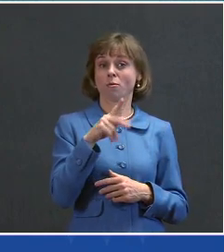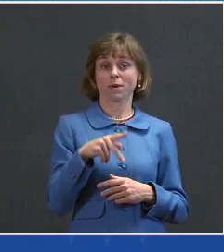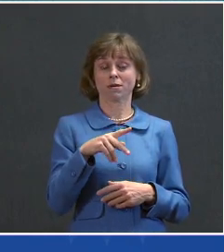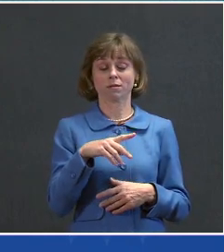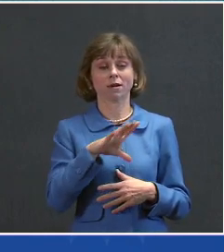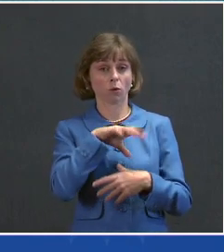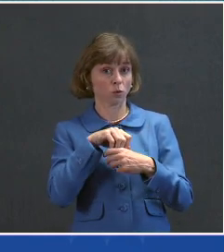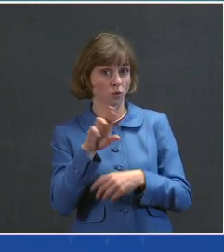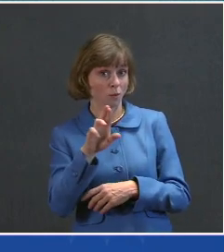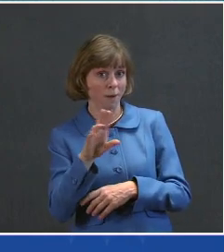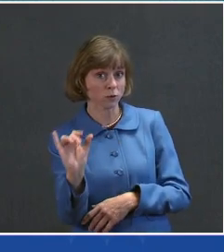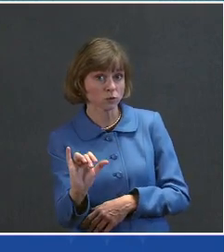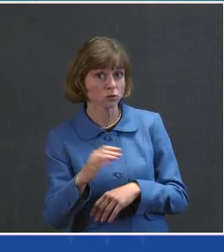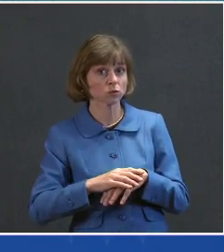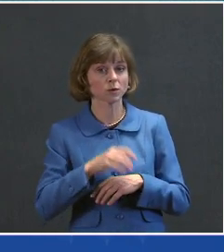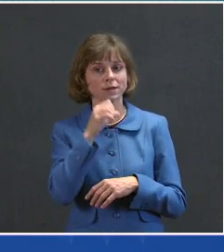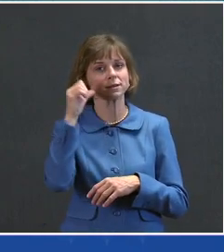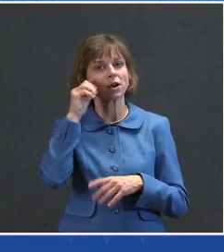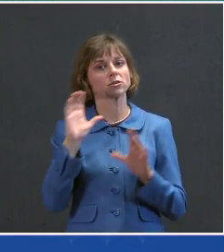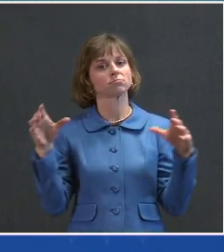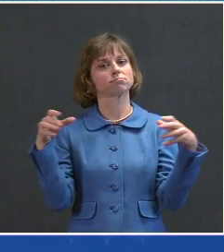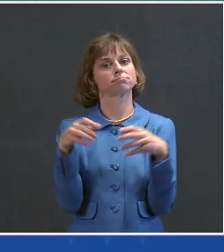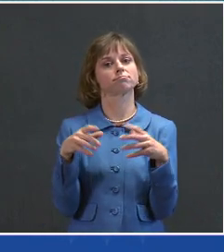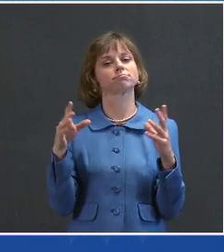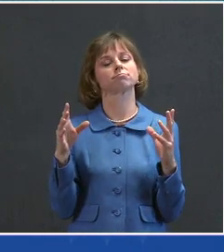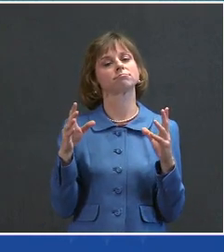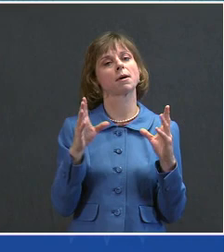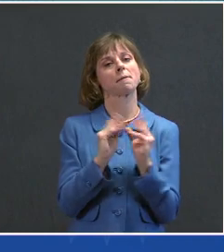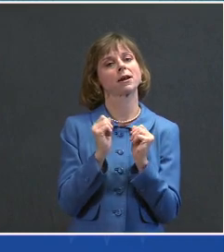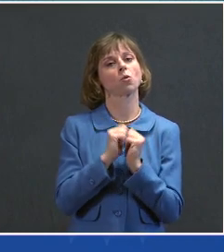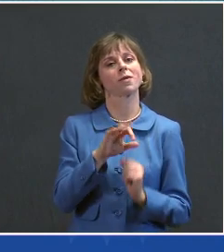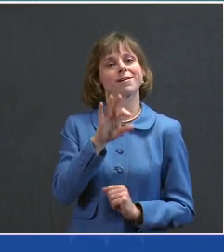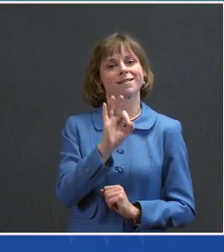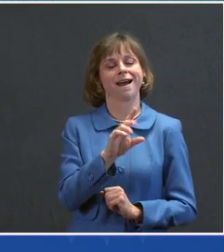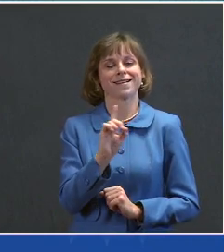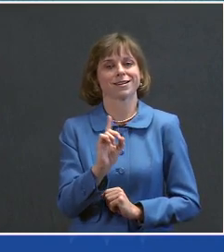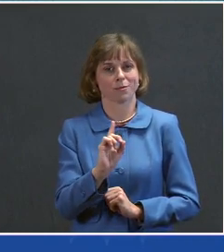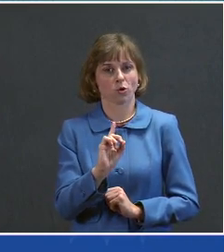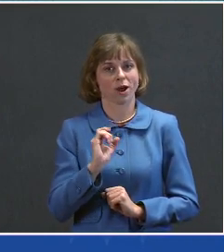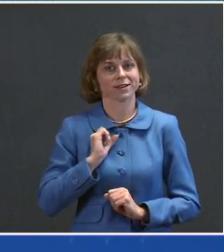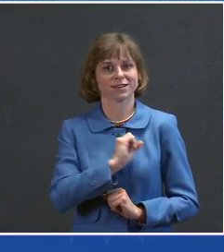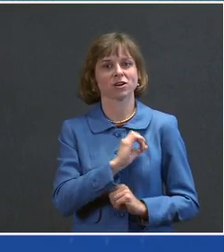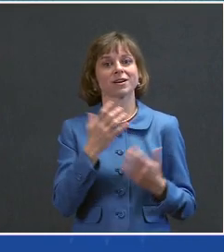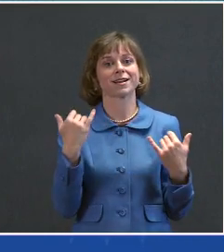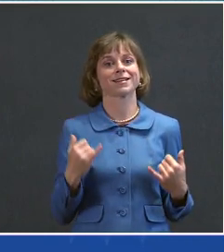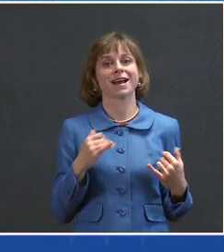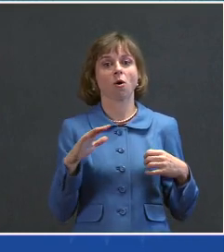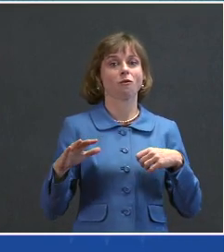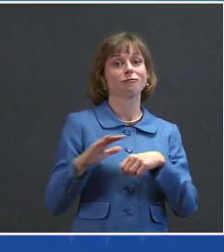of nine Democratic senators, and today he's meeting with the full Senate Democratic Caucus for their weekly lunch.